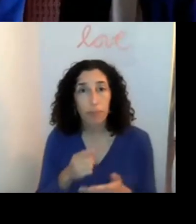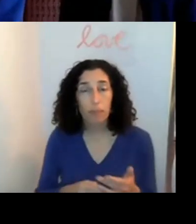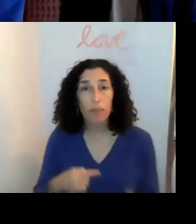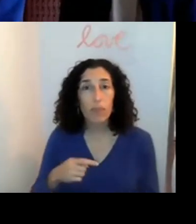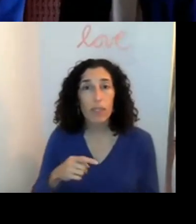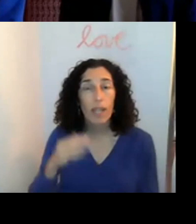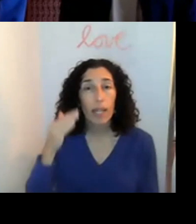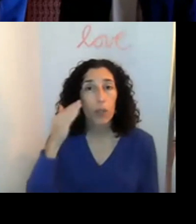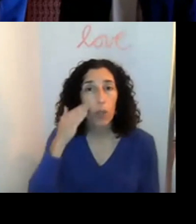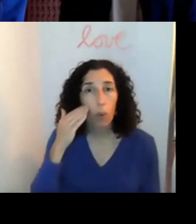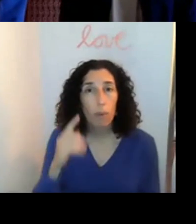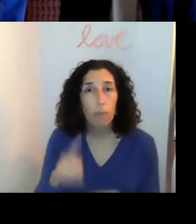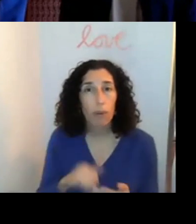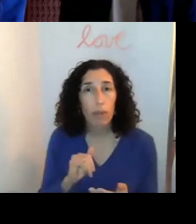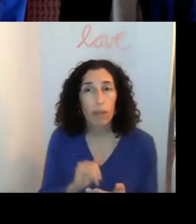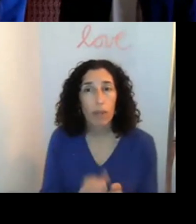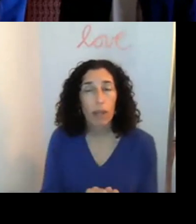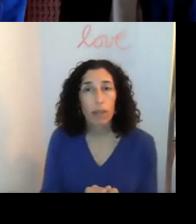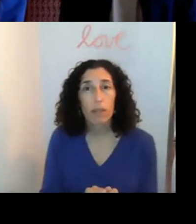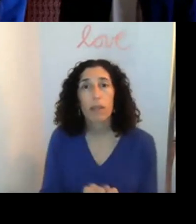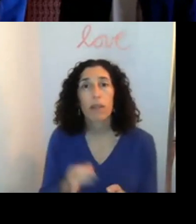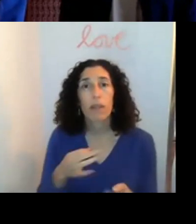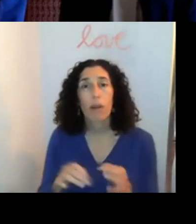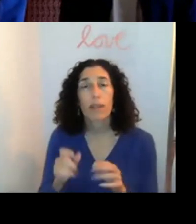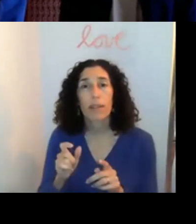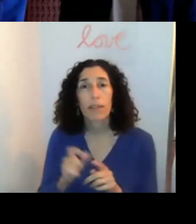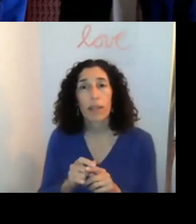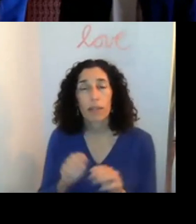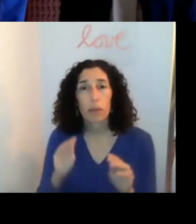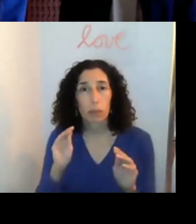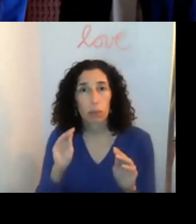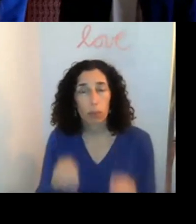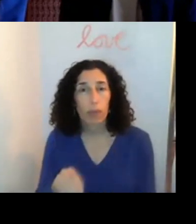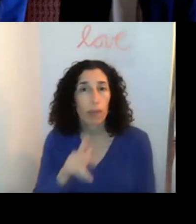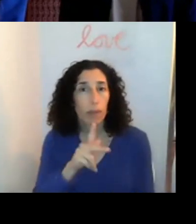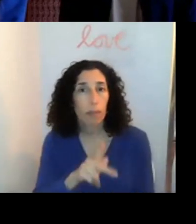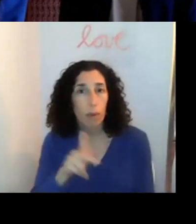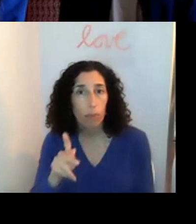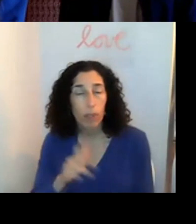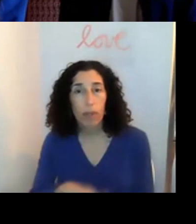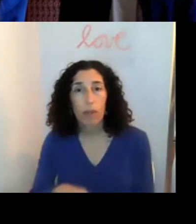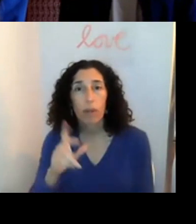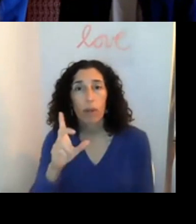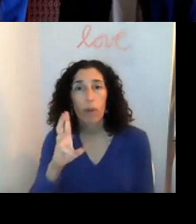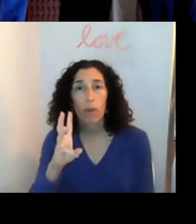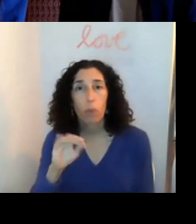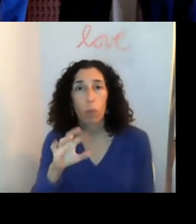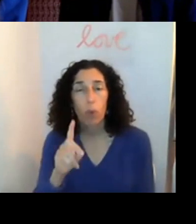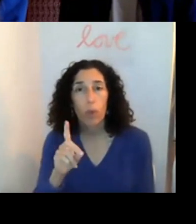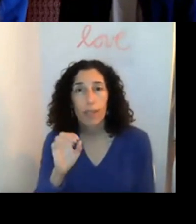are there other things you want to add before we wrap up?